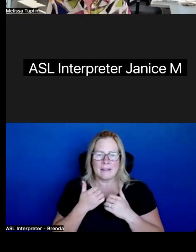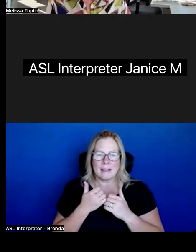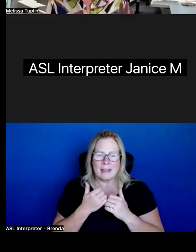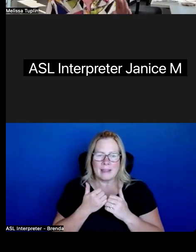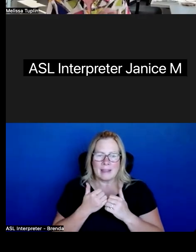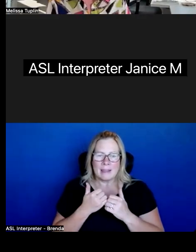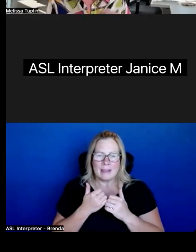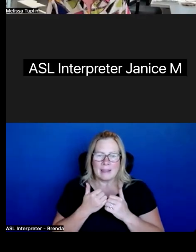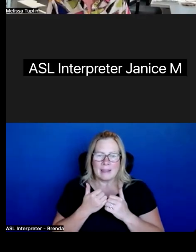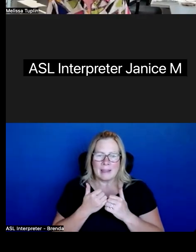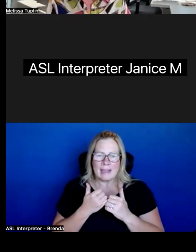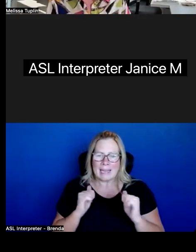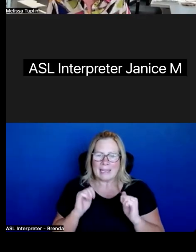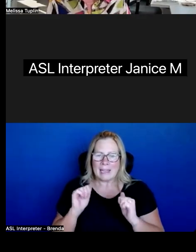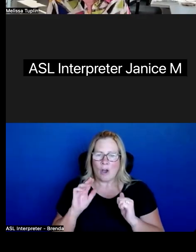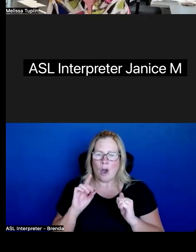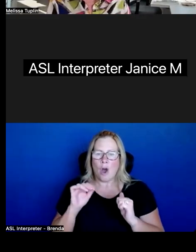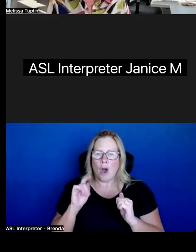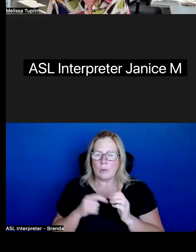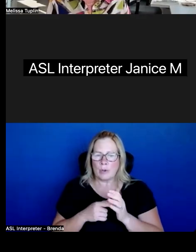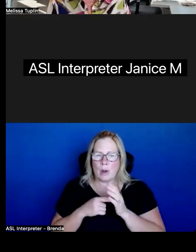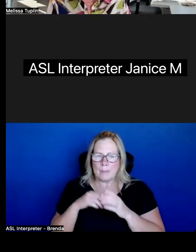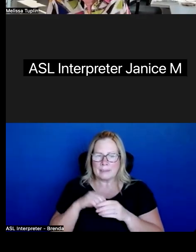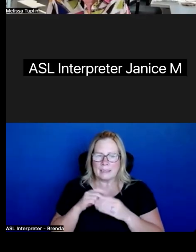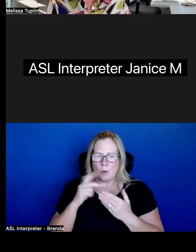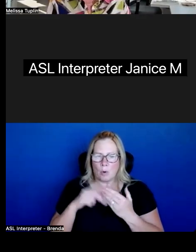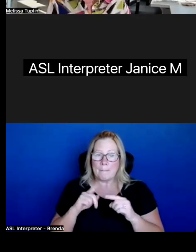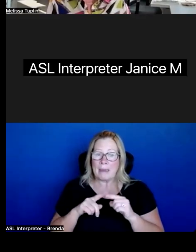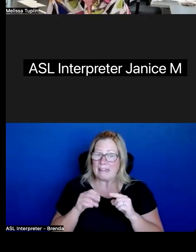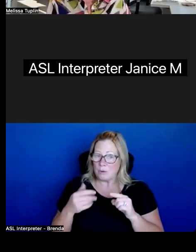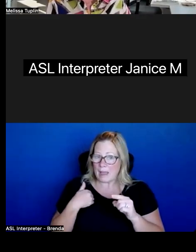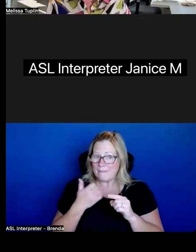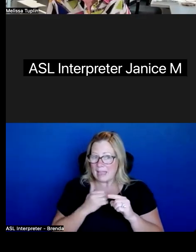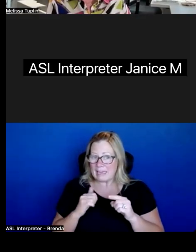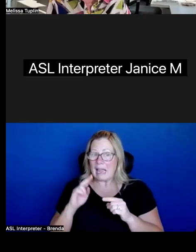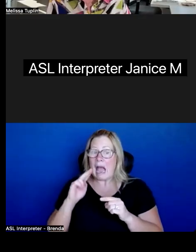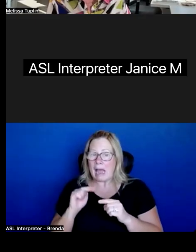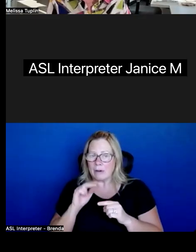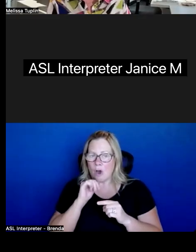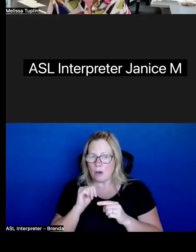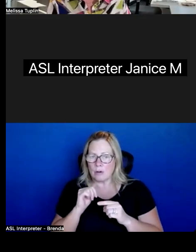but if you have unaudited statements, they must be signed by two board members not involved